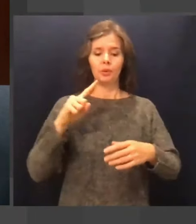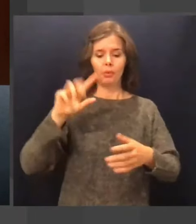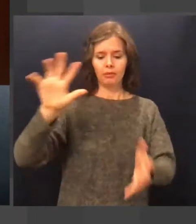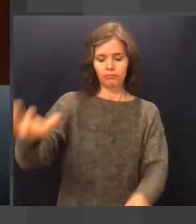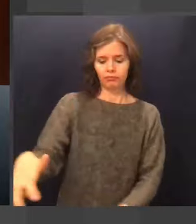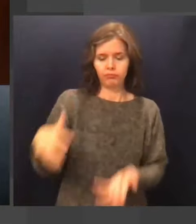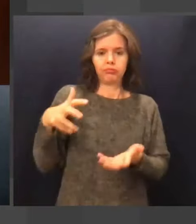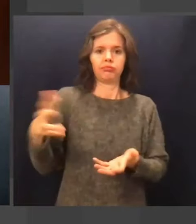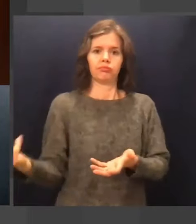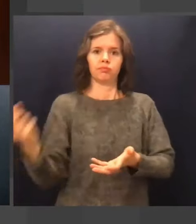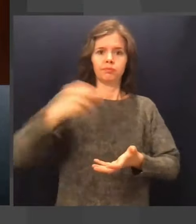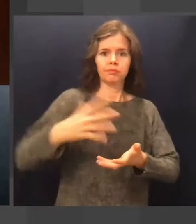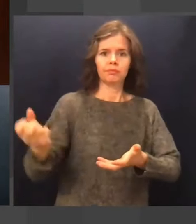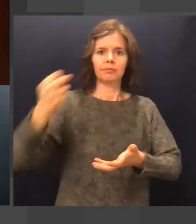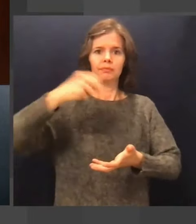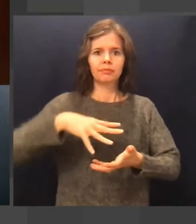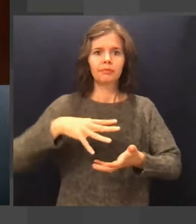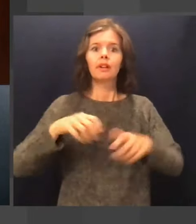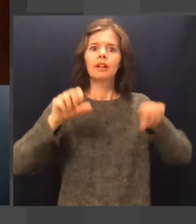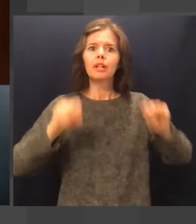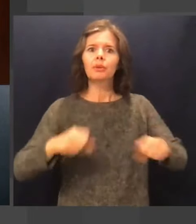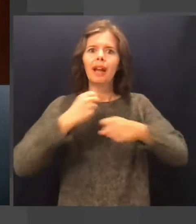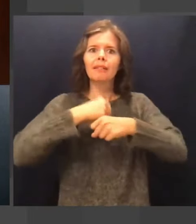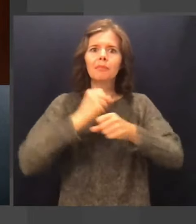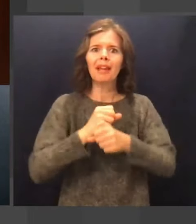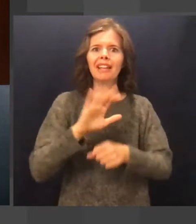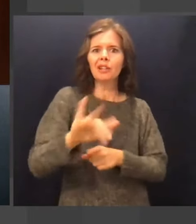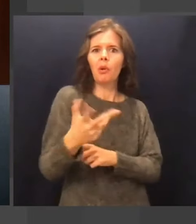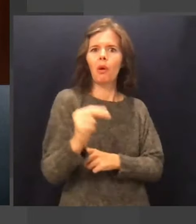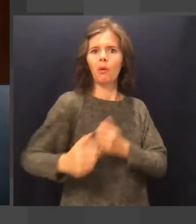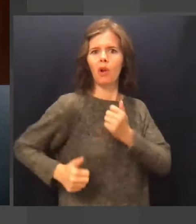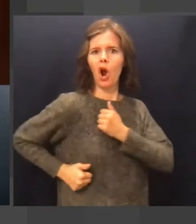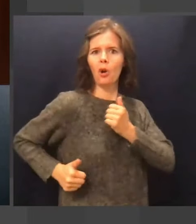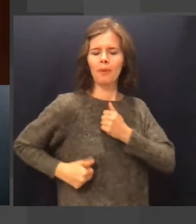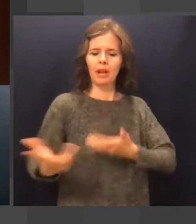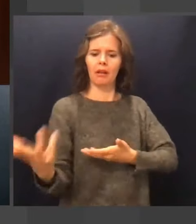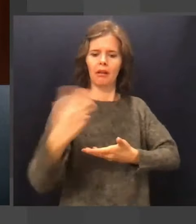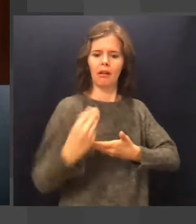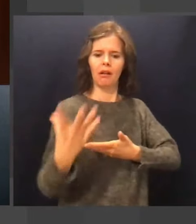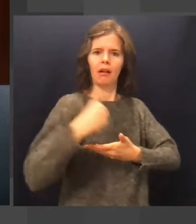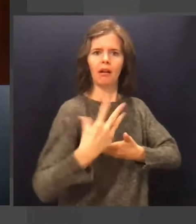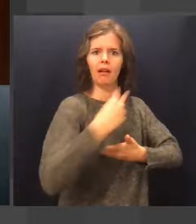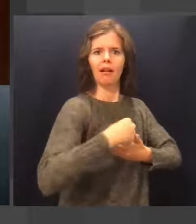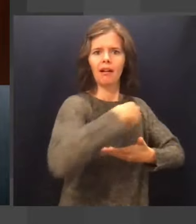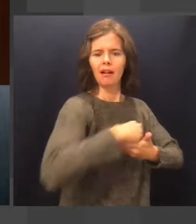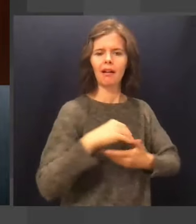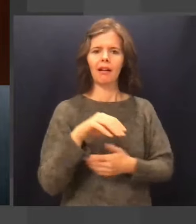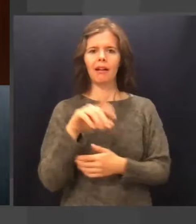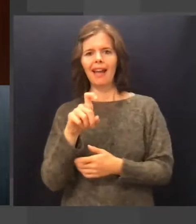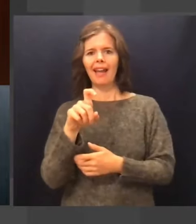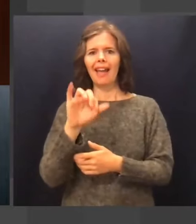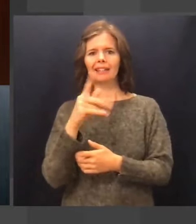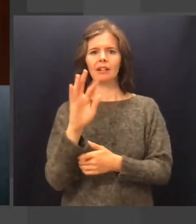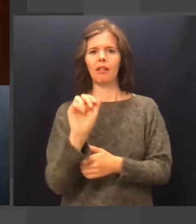EXACTLY. WHEN YOU SCOOP THEM UP IN THE